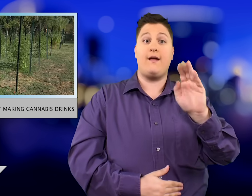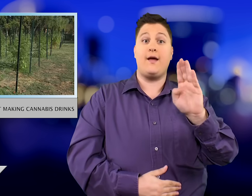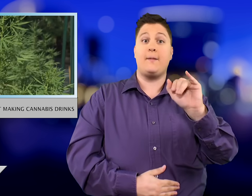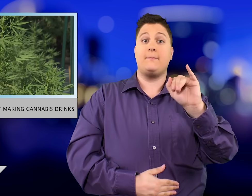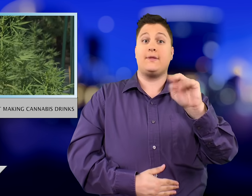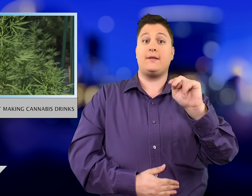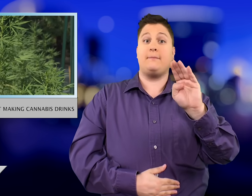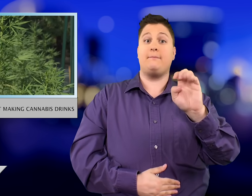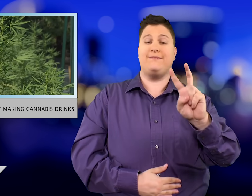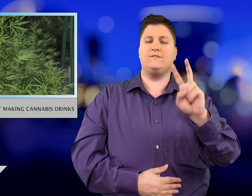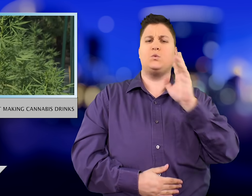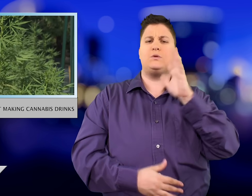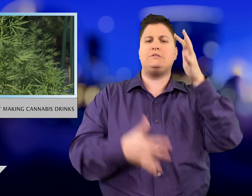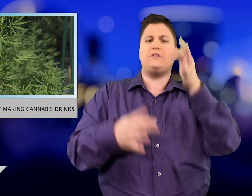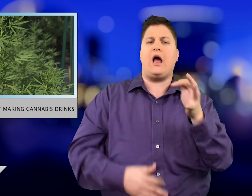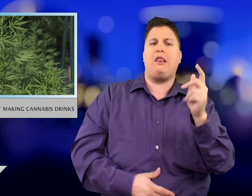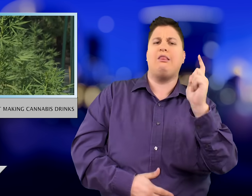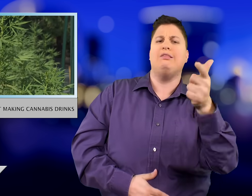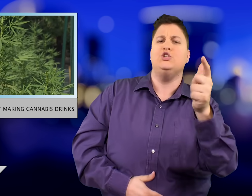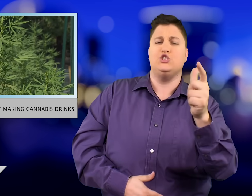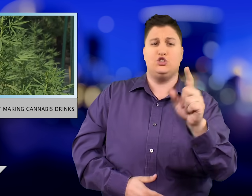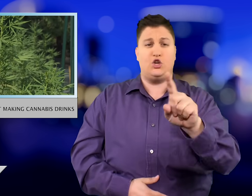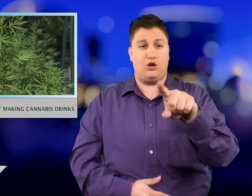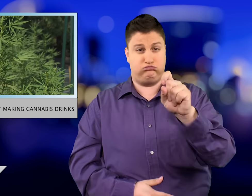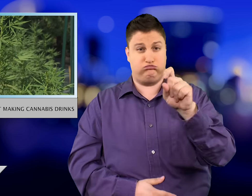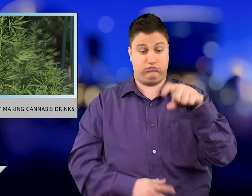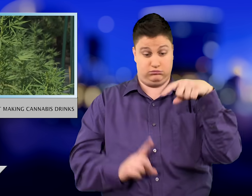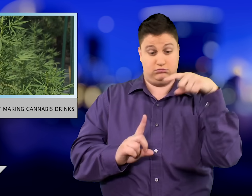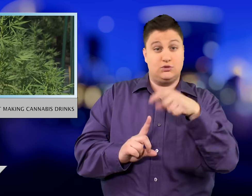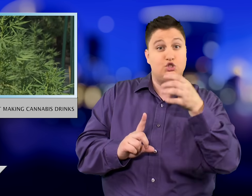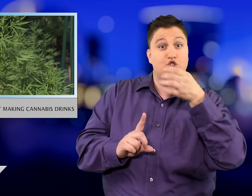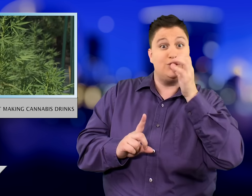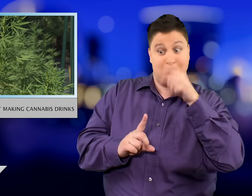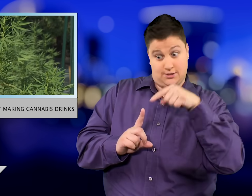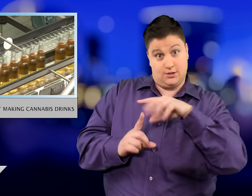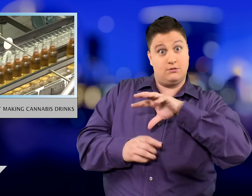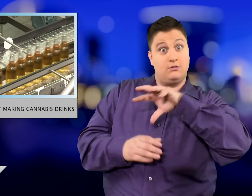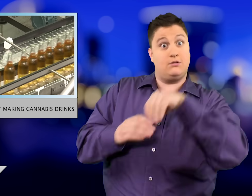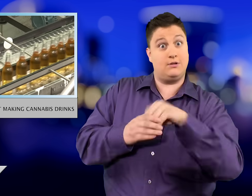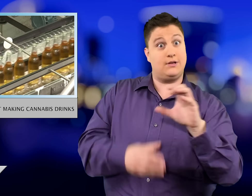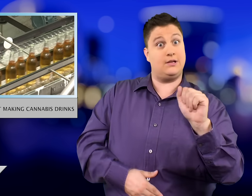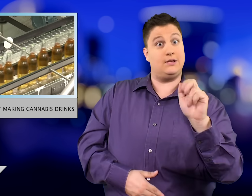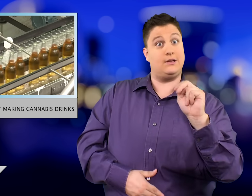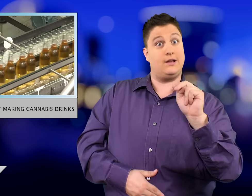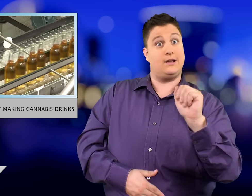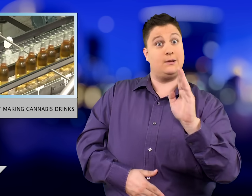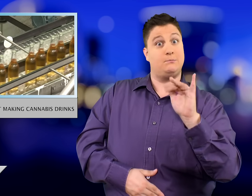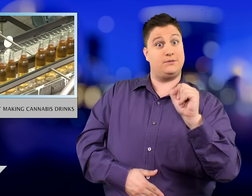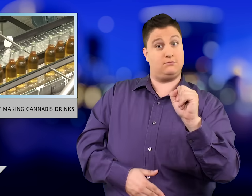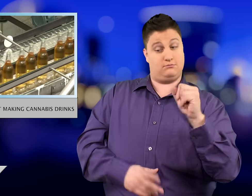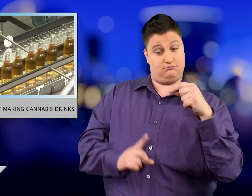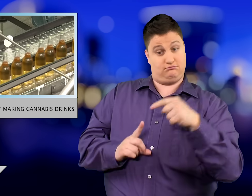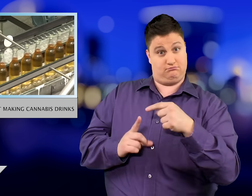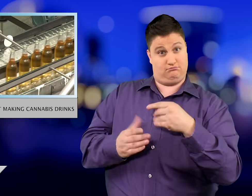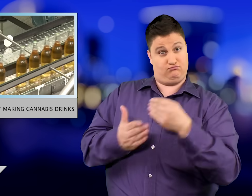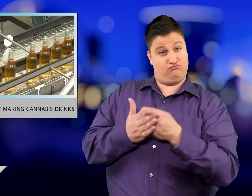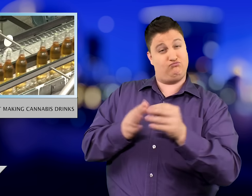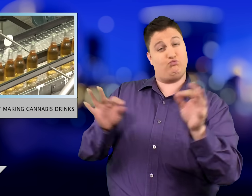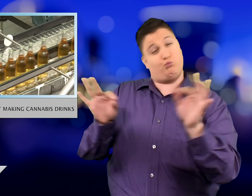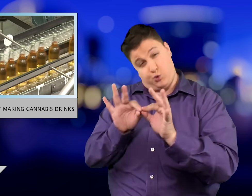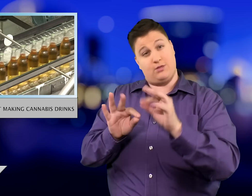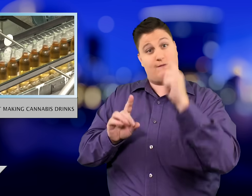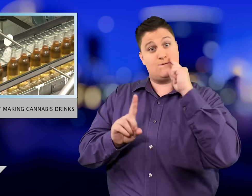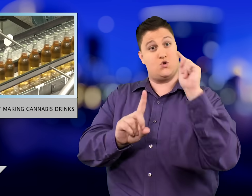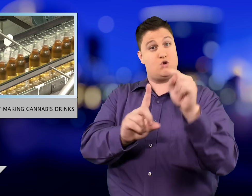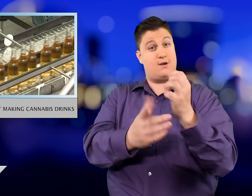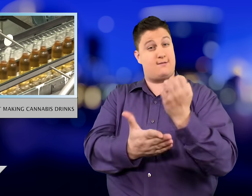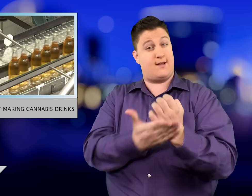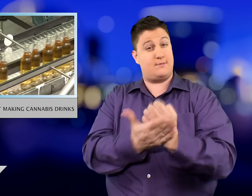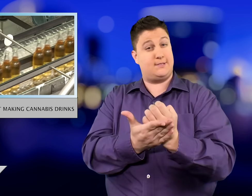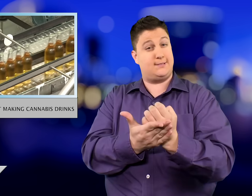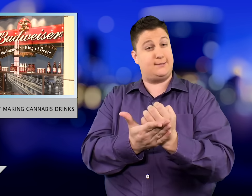AB InBev will make a decision about whether cannabis-infused drinks are economically viable